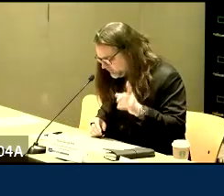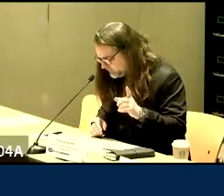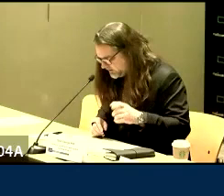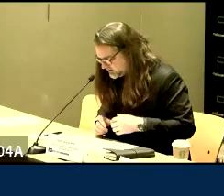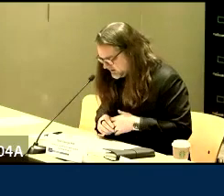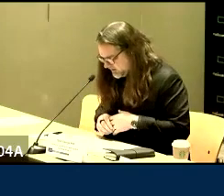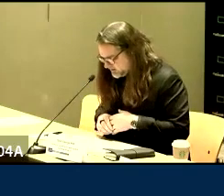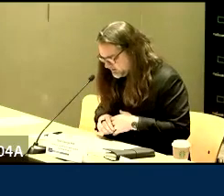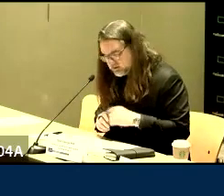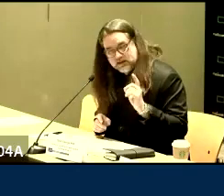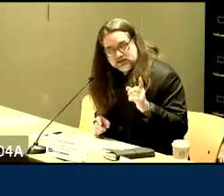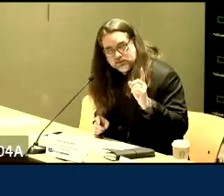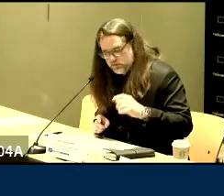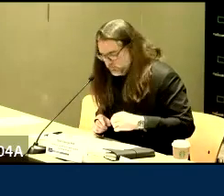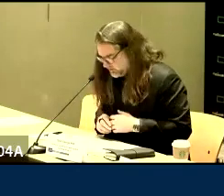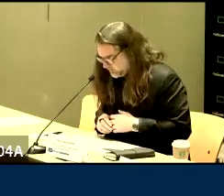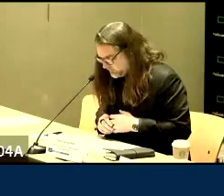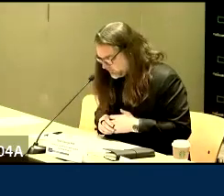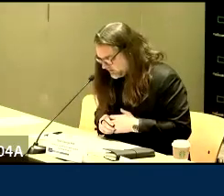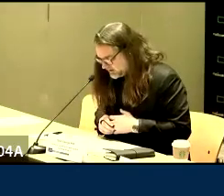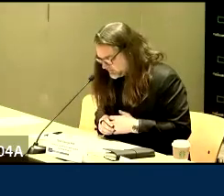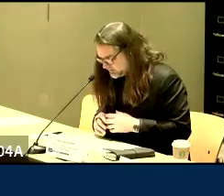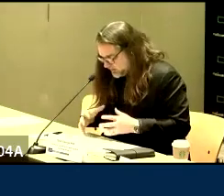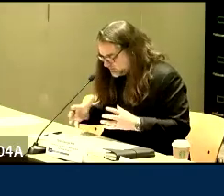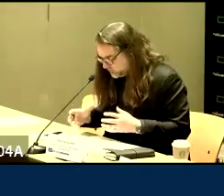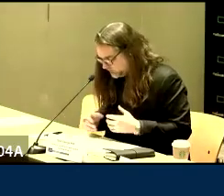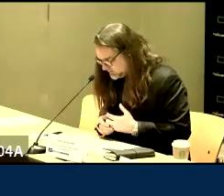And we're very excited about some of the successes that are moving forward in that space. Better tools.